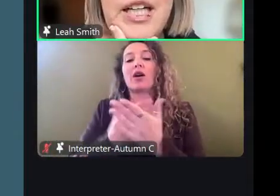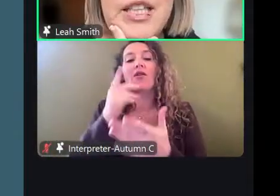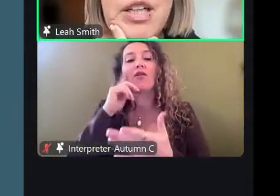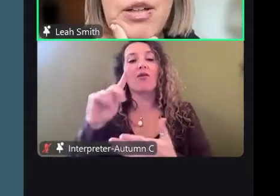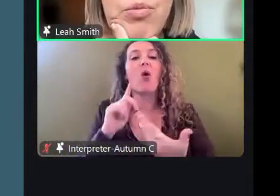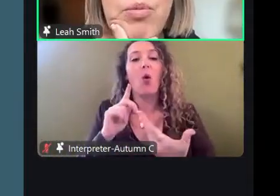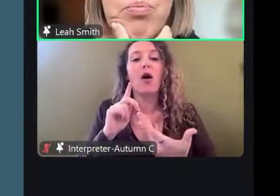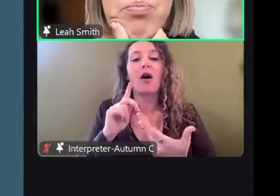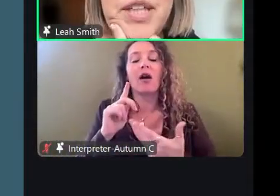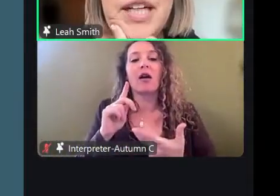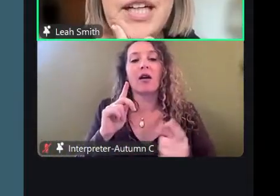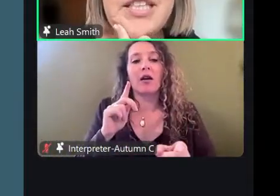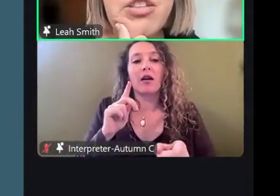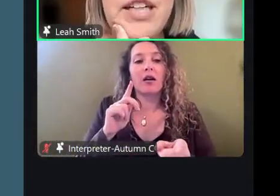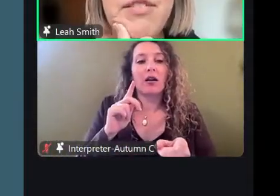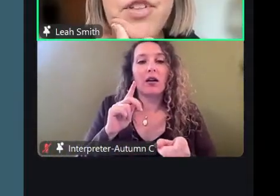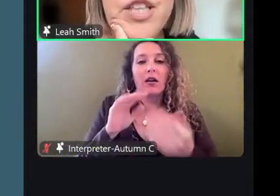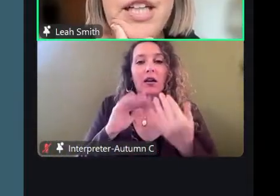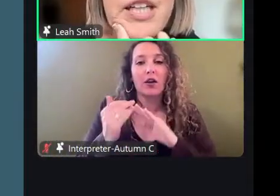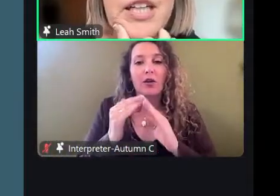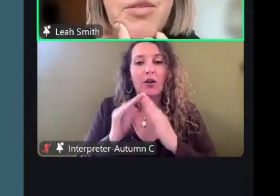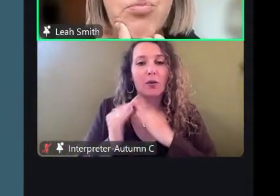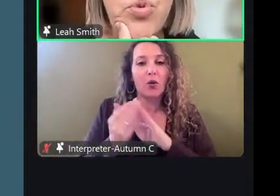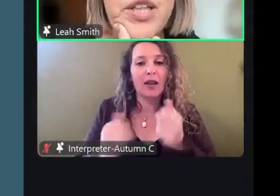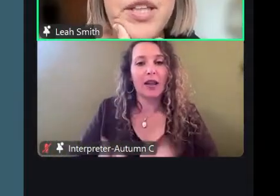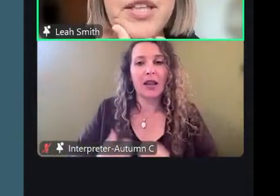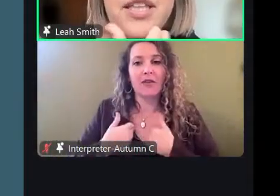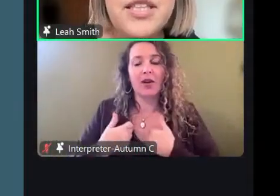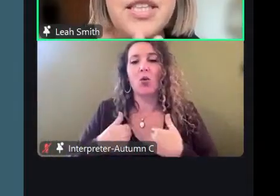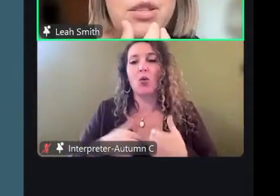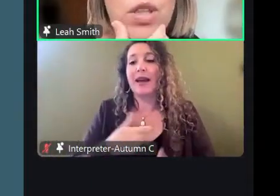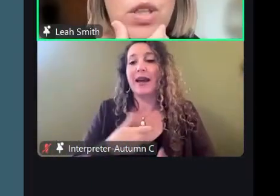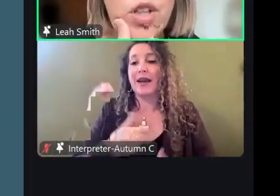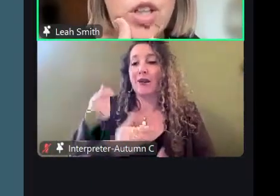and we began this grant funding with this as one of our